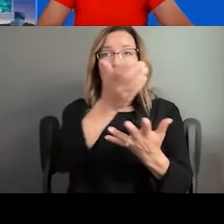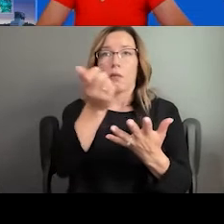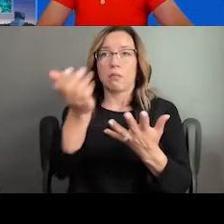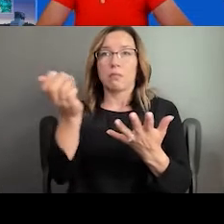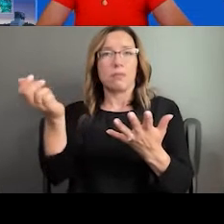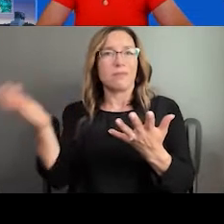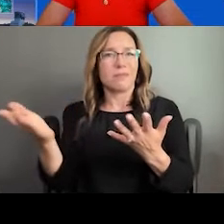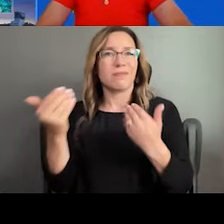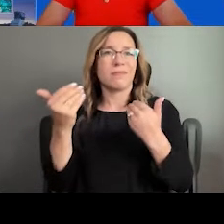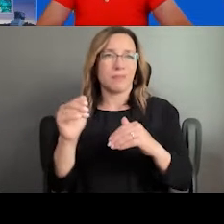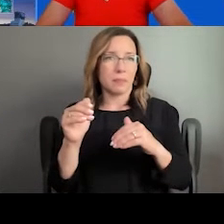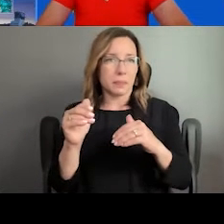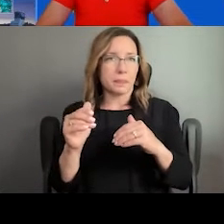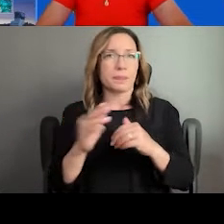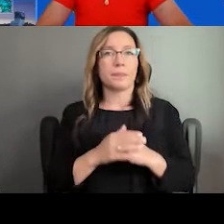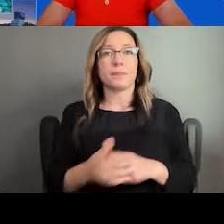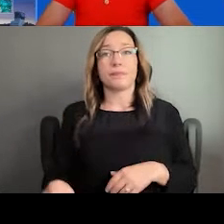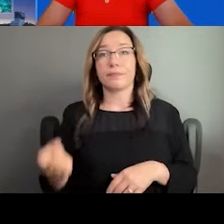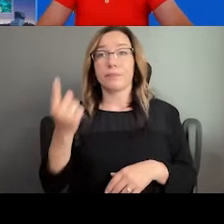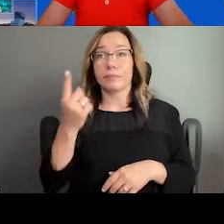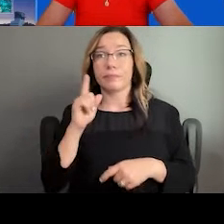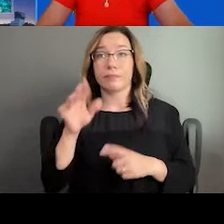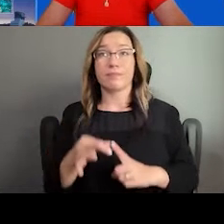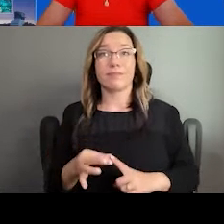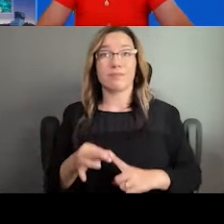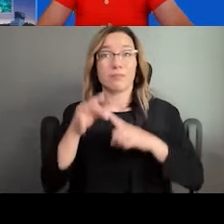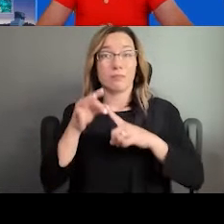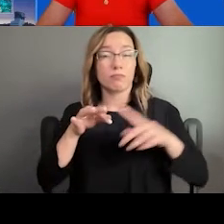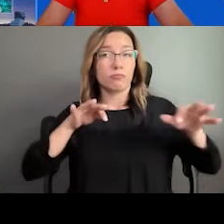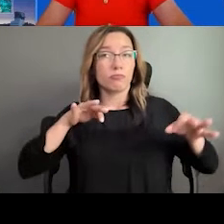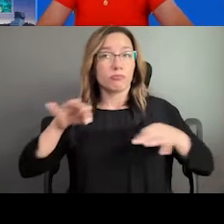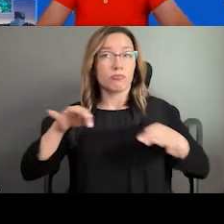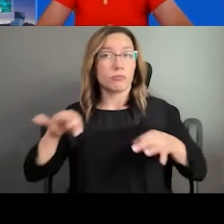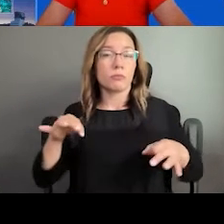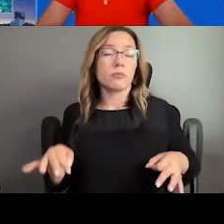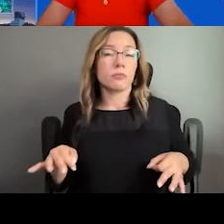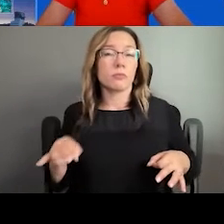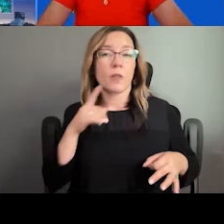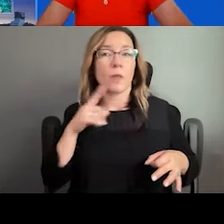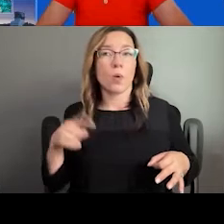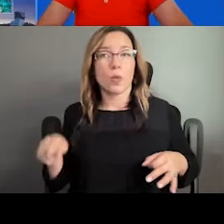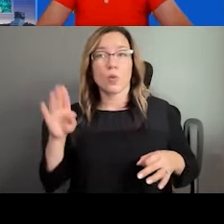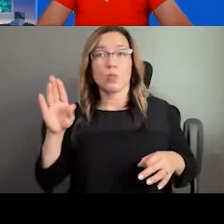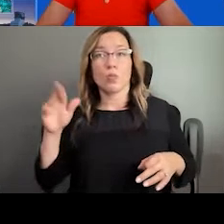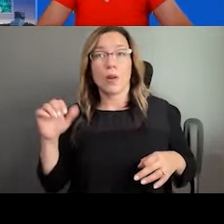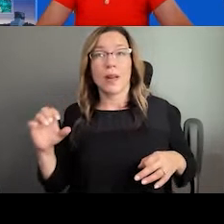Please note that there are specialized instructions for branch campuses that are